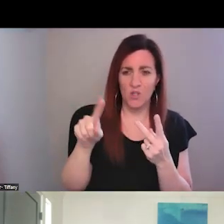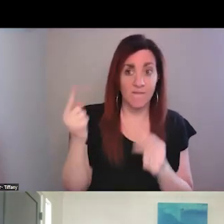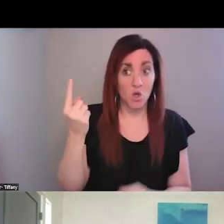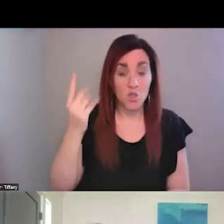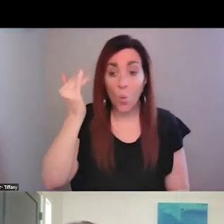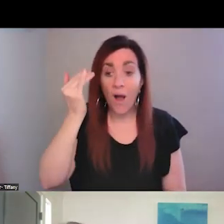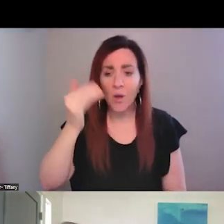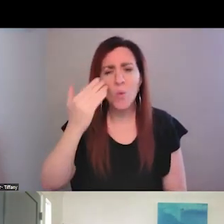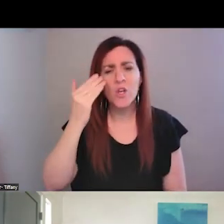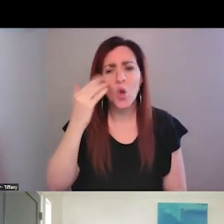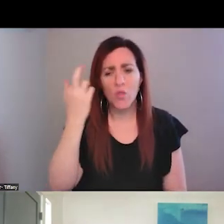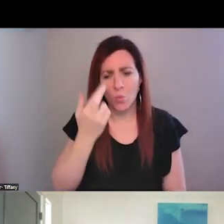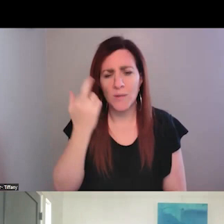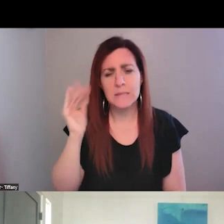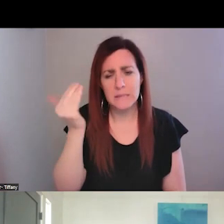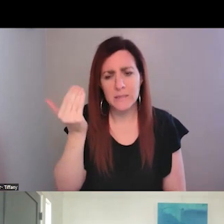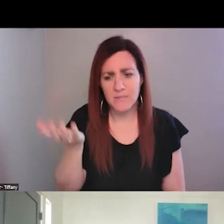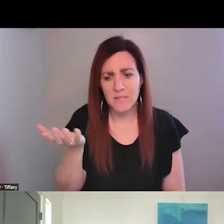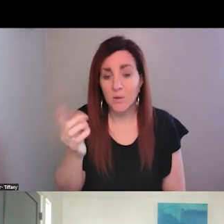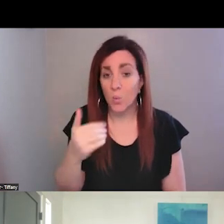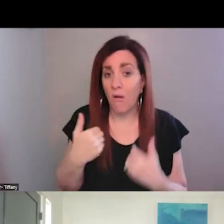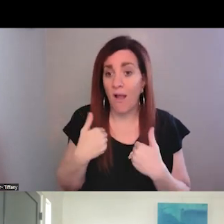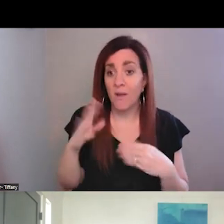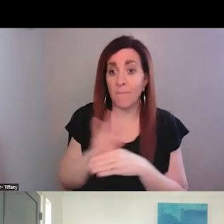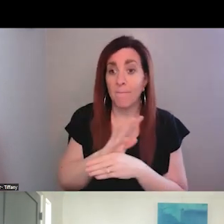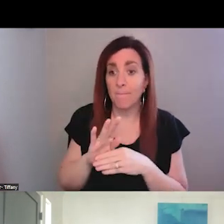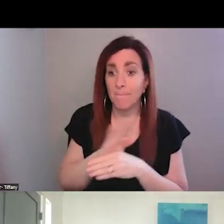WHAT THE REASON APPEARS TO BE. WE WILL HAVE THE BUSIEST EVER.